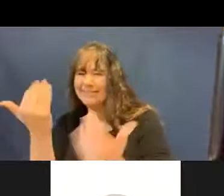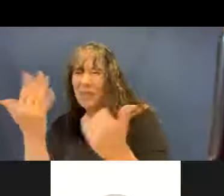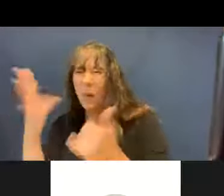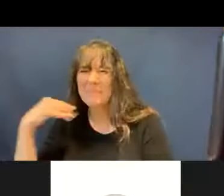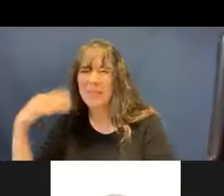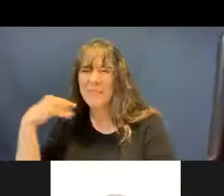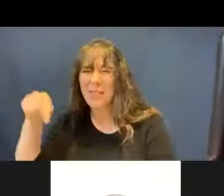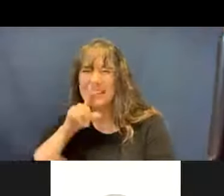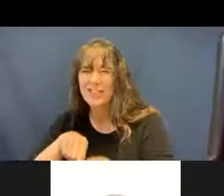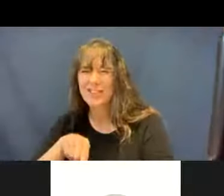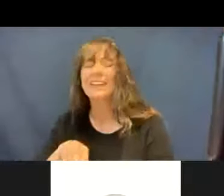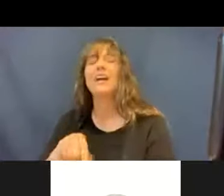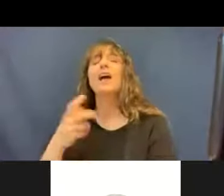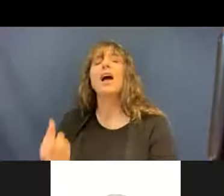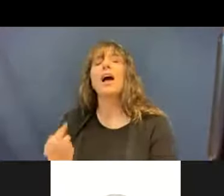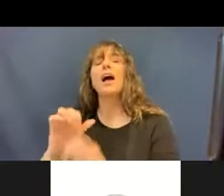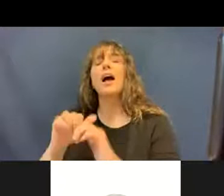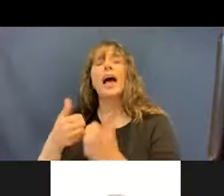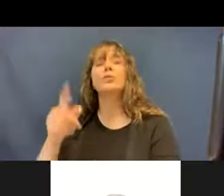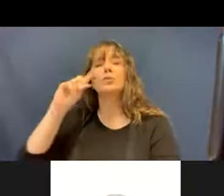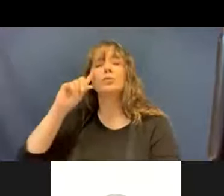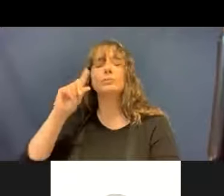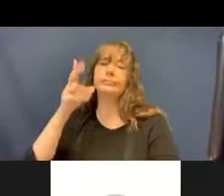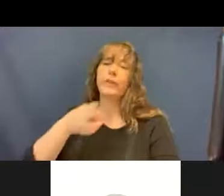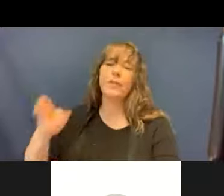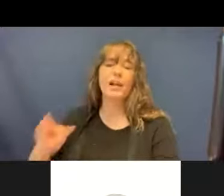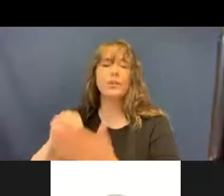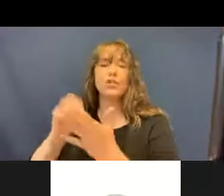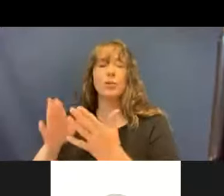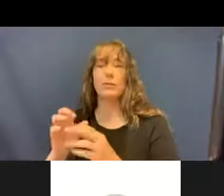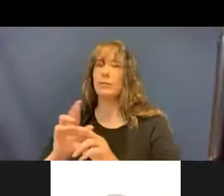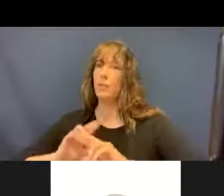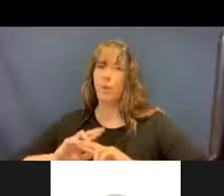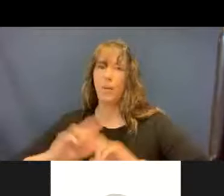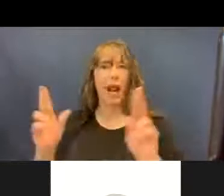how do Deaf/hard of hearing students prepare for exams or deal with working among other